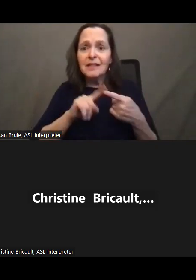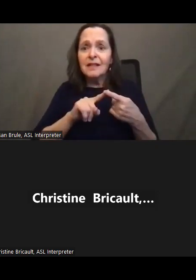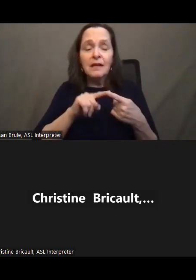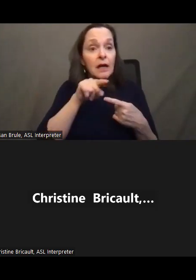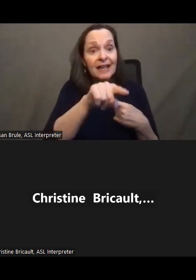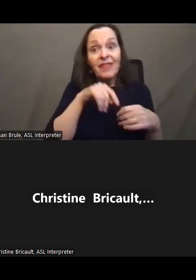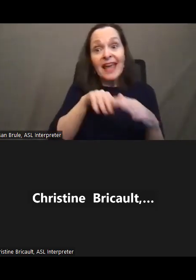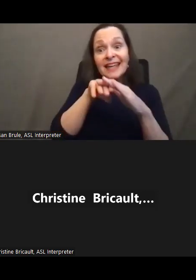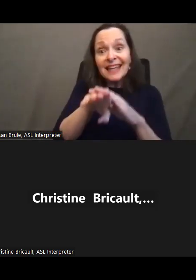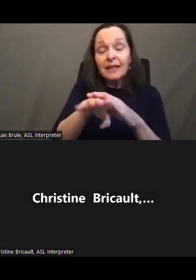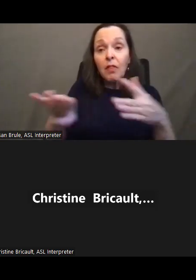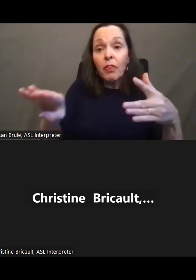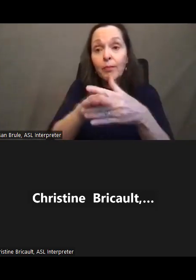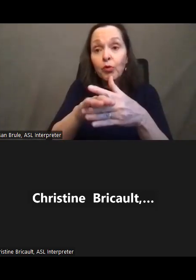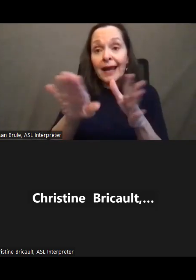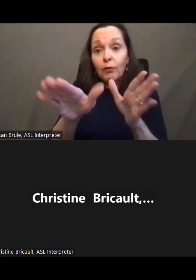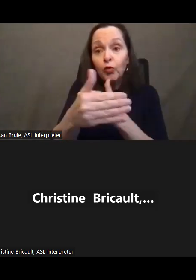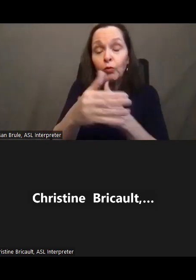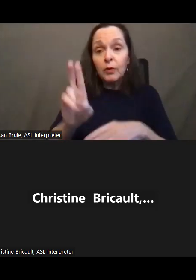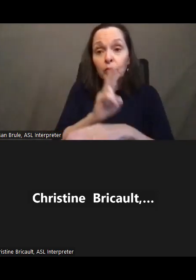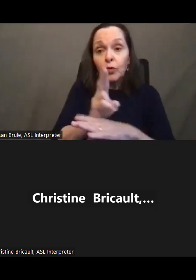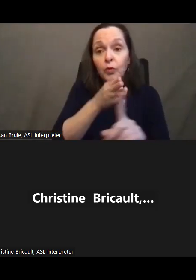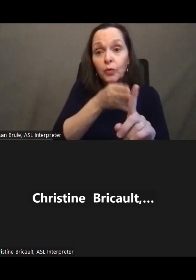Do they have access to the holiday party.